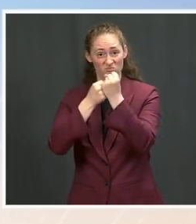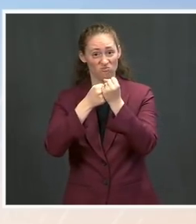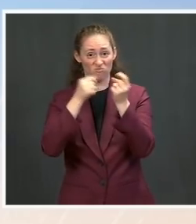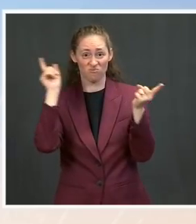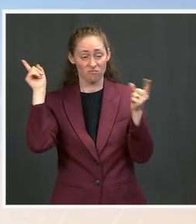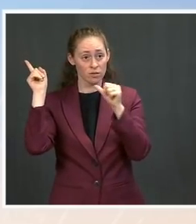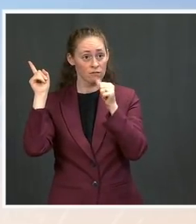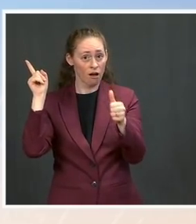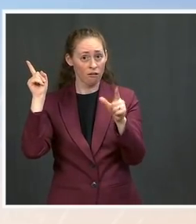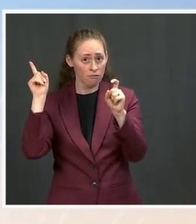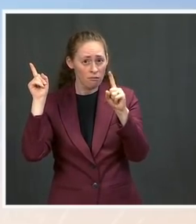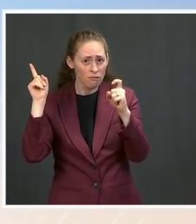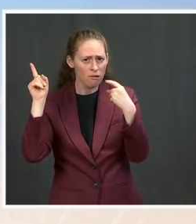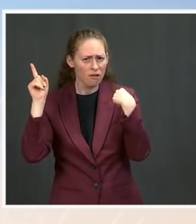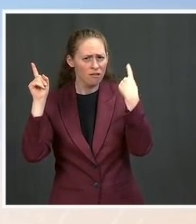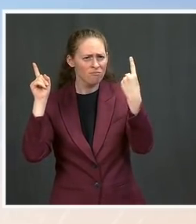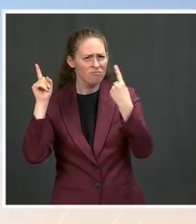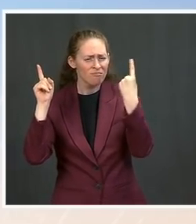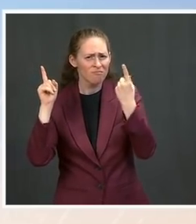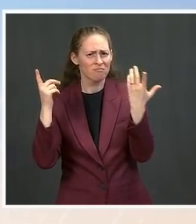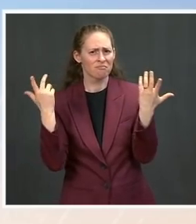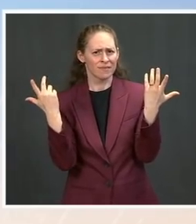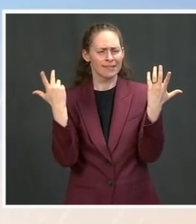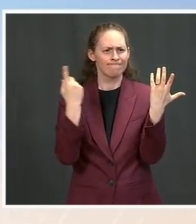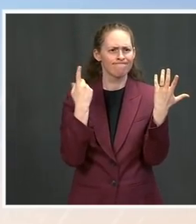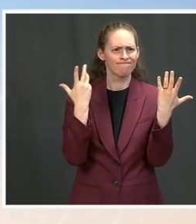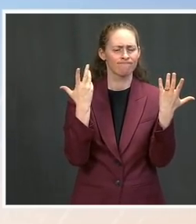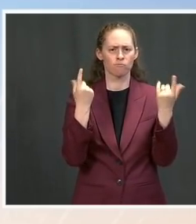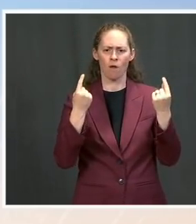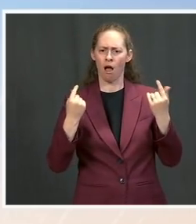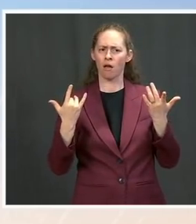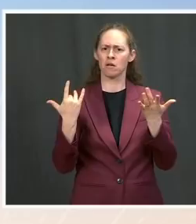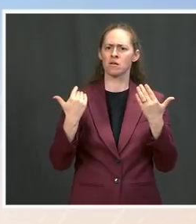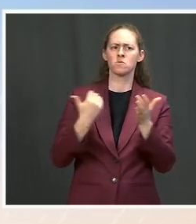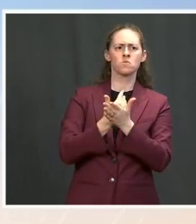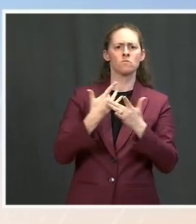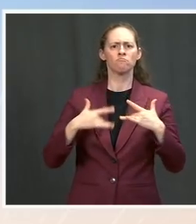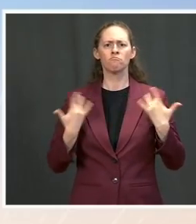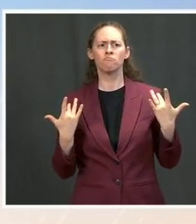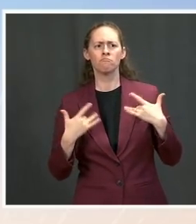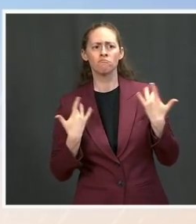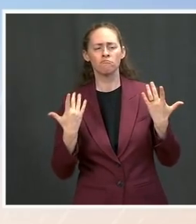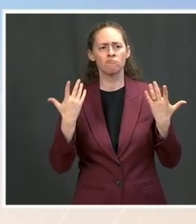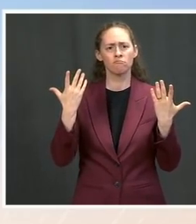so I'm wondering: What's more likely at this point -- for the White House to move towards these congressional Democrats, or do --